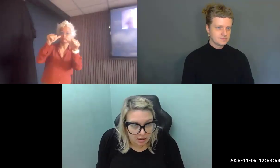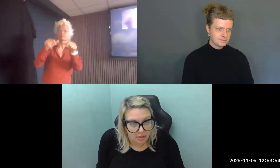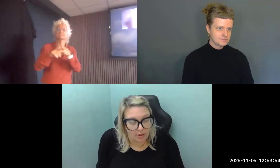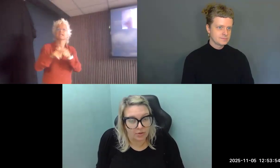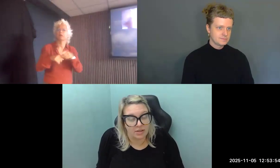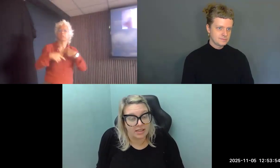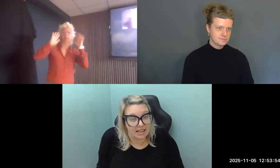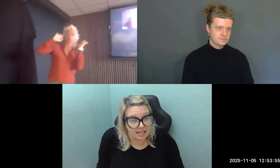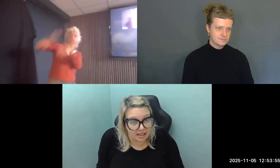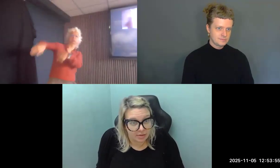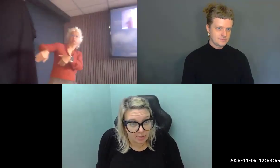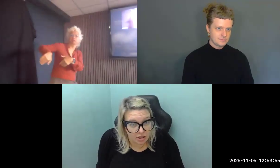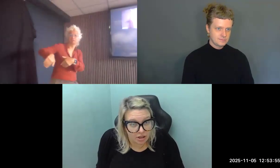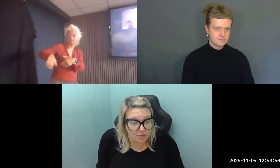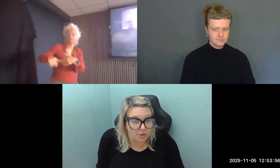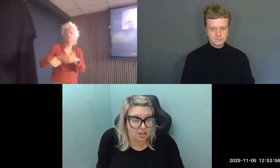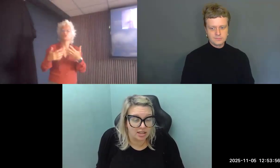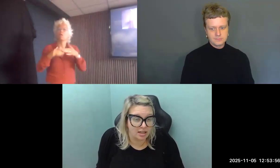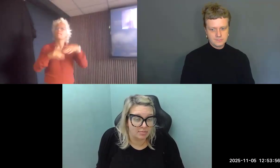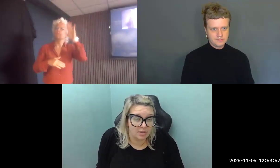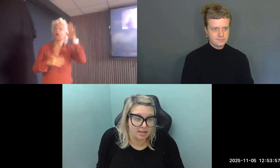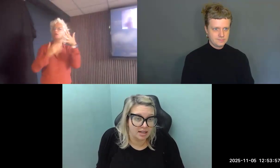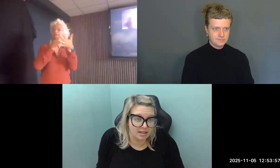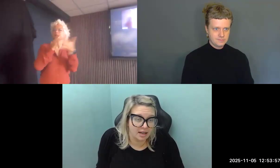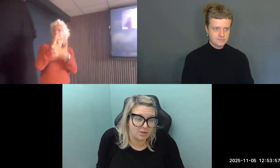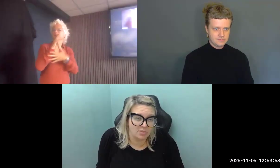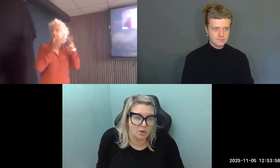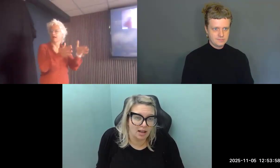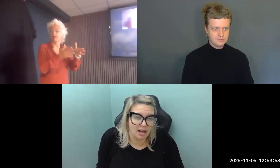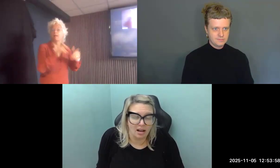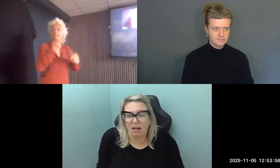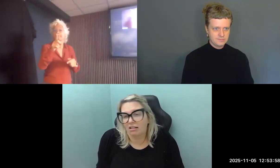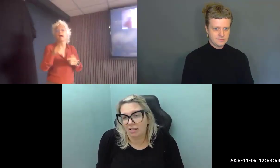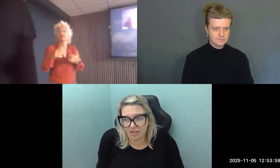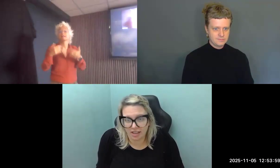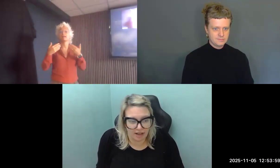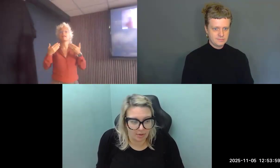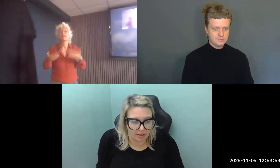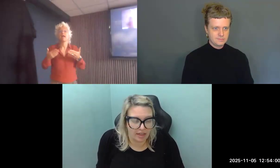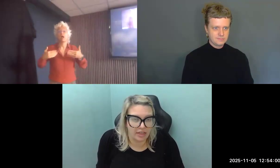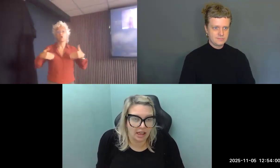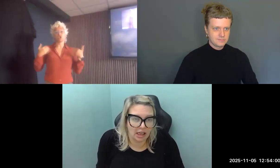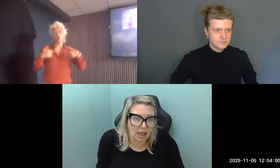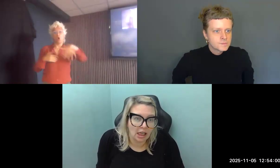We also see this sign as well, which is a slang sign, which is more like, ugh, I've just given up on that thing.